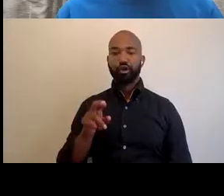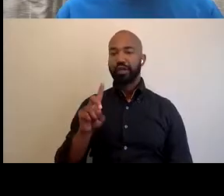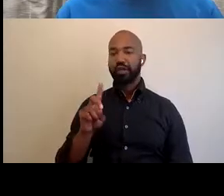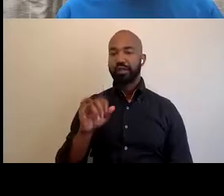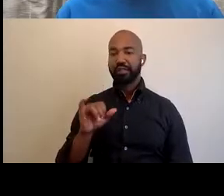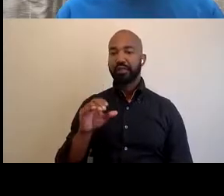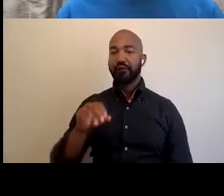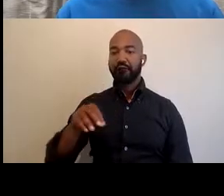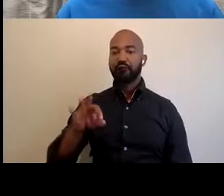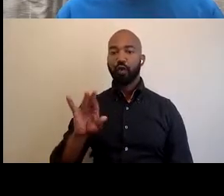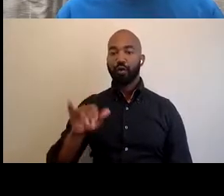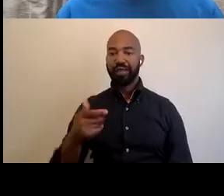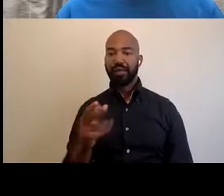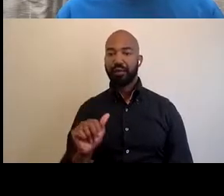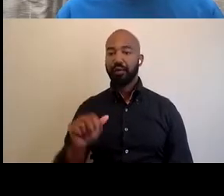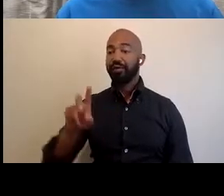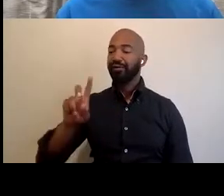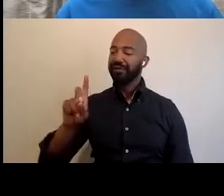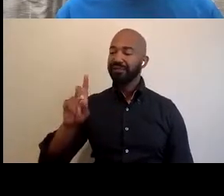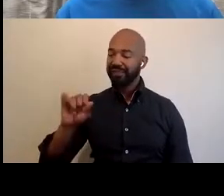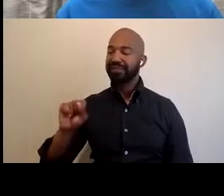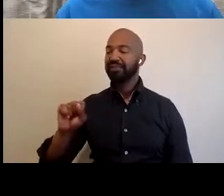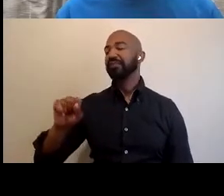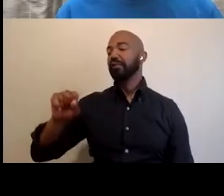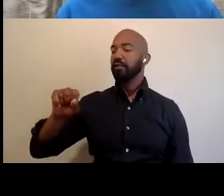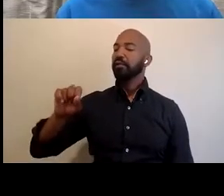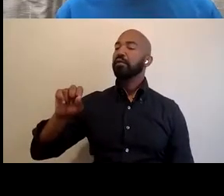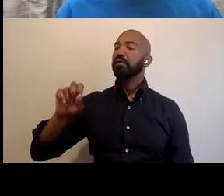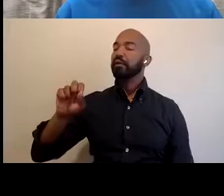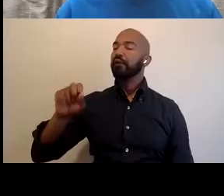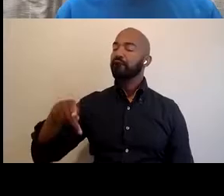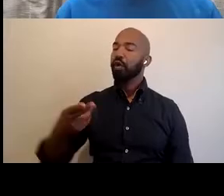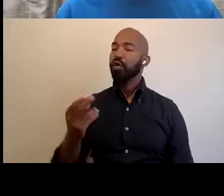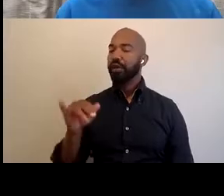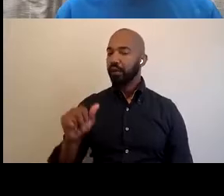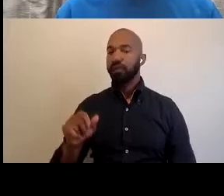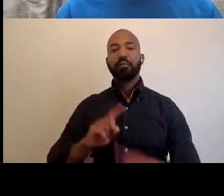That's really a conversation that's done between you and the prescriber or the provider that you're in front of.